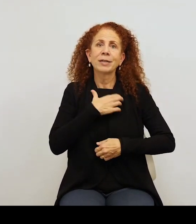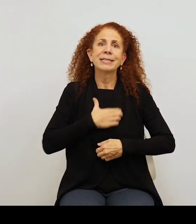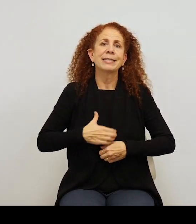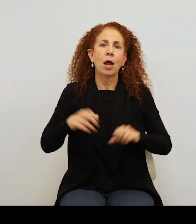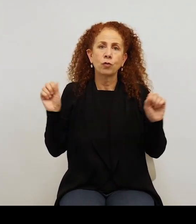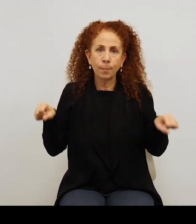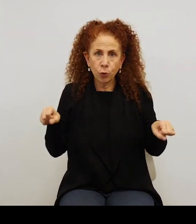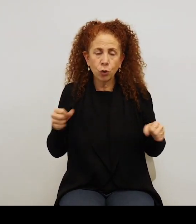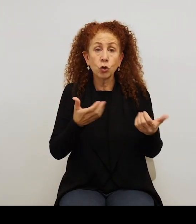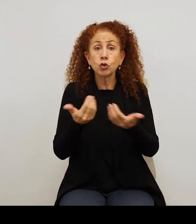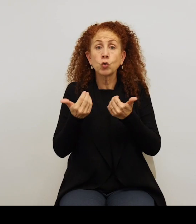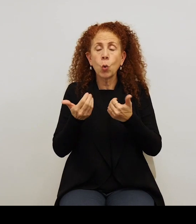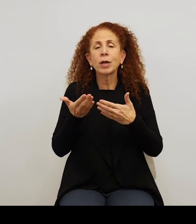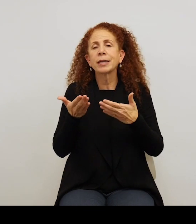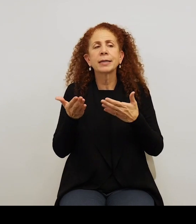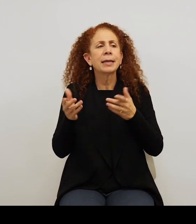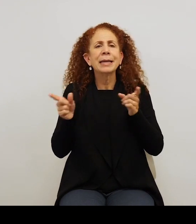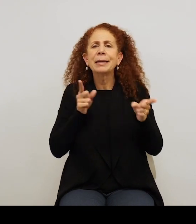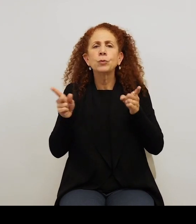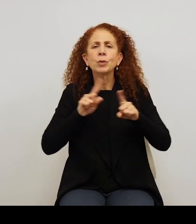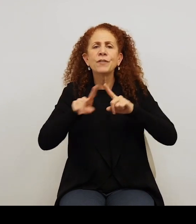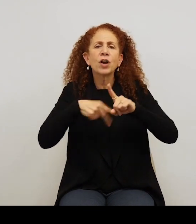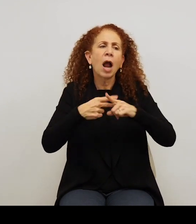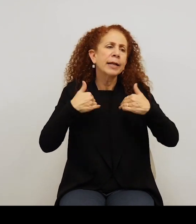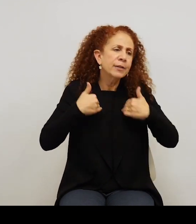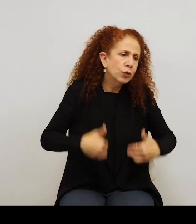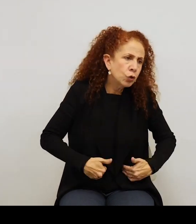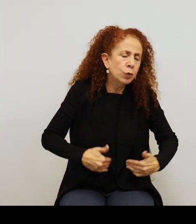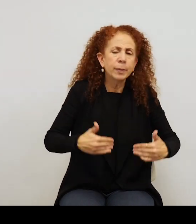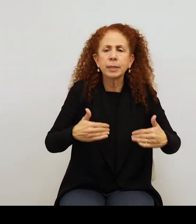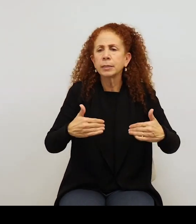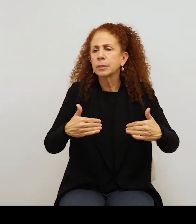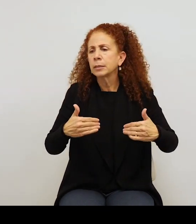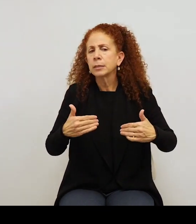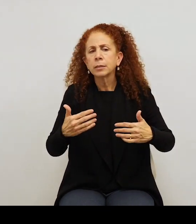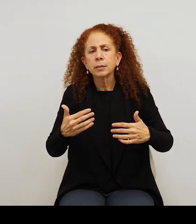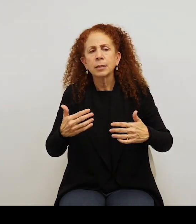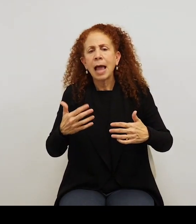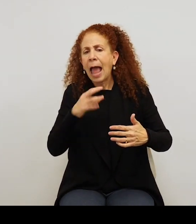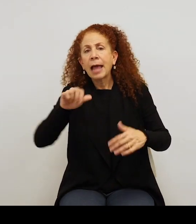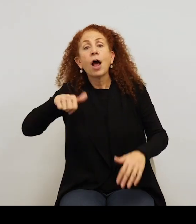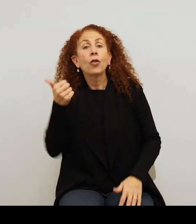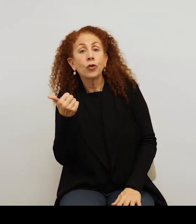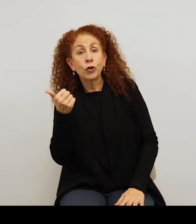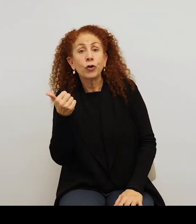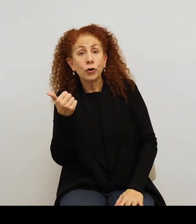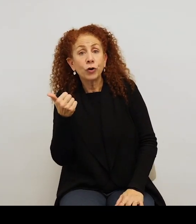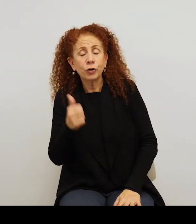sorting between types of human life, human and others,